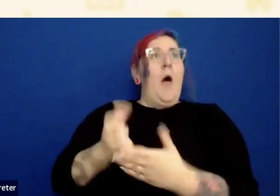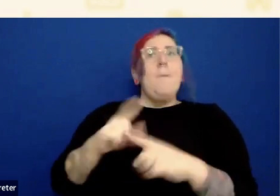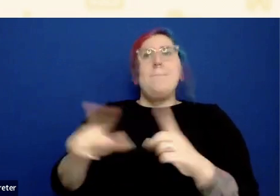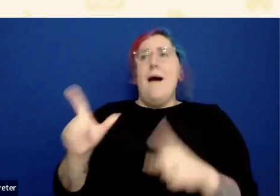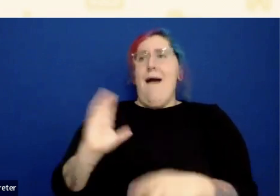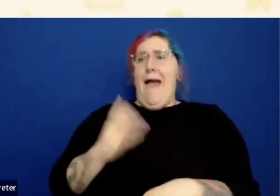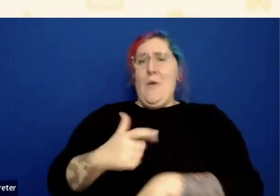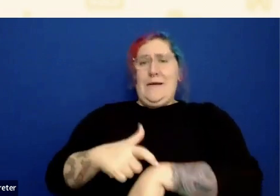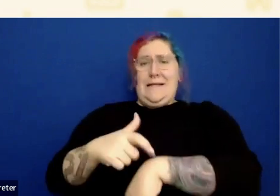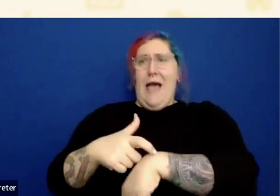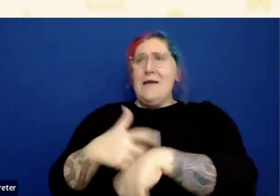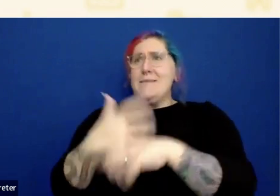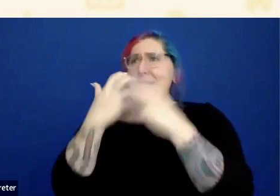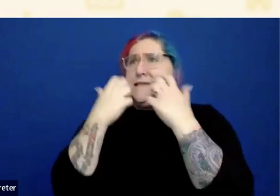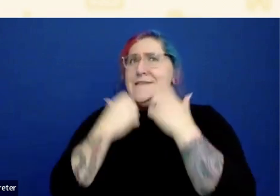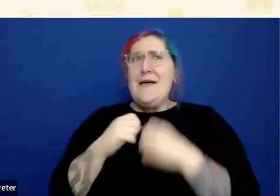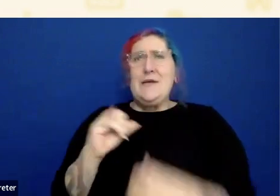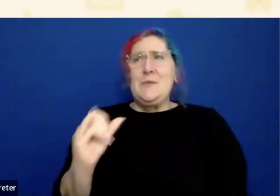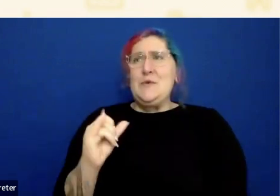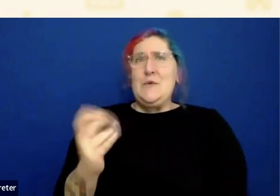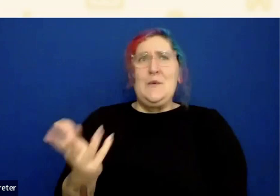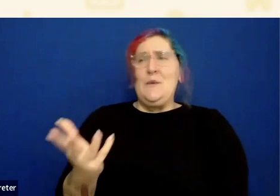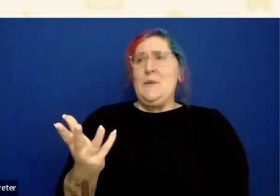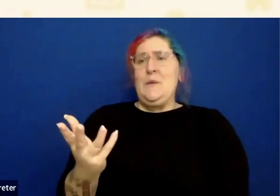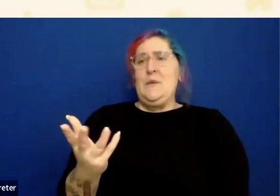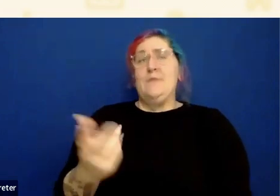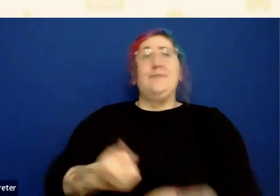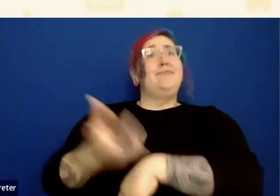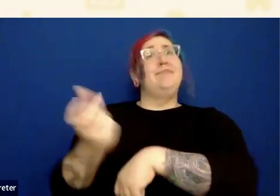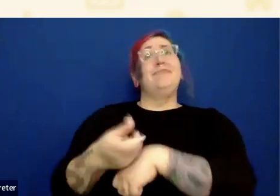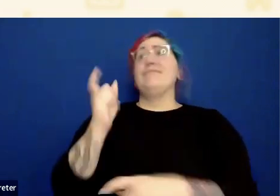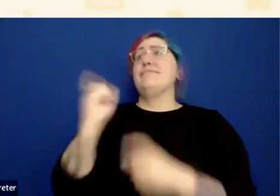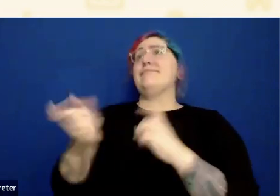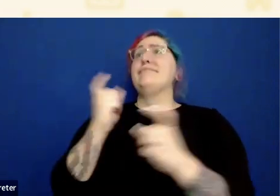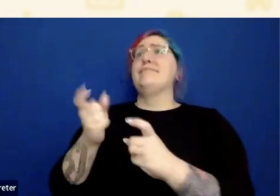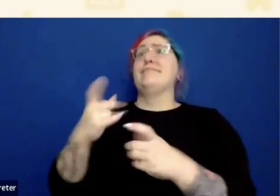And so, you know, here or there doing a one-off is one thing,